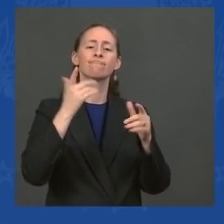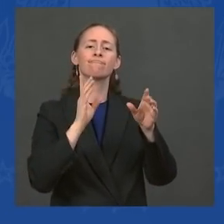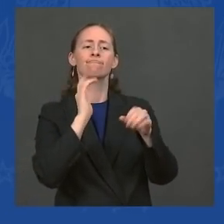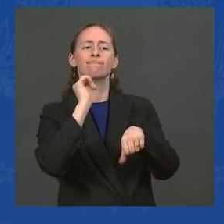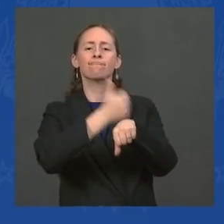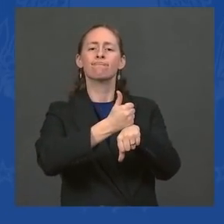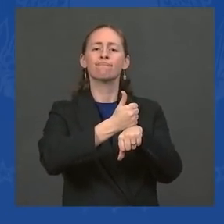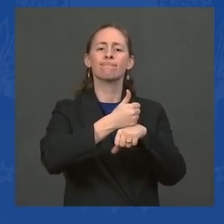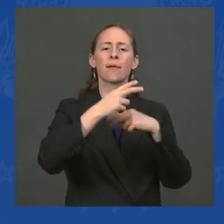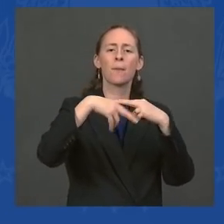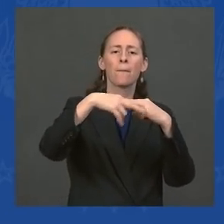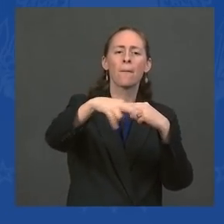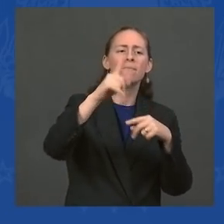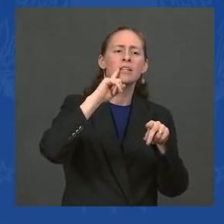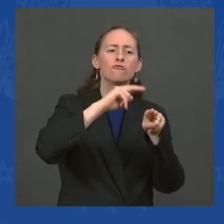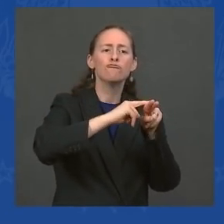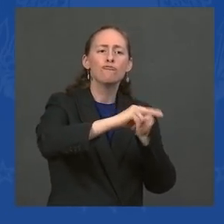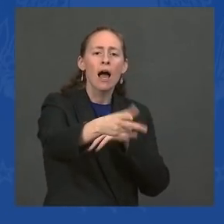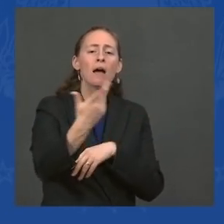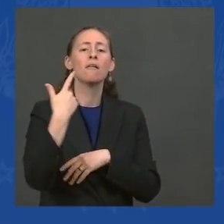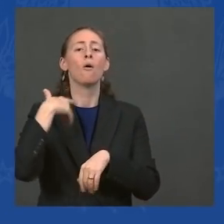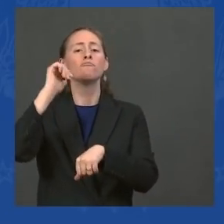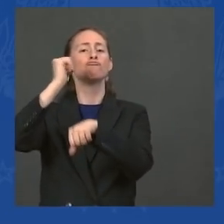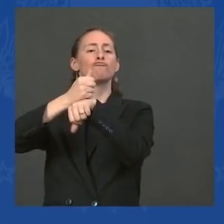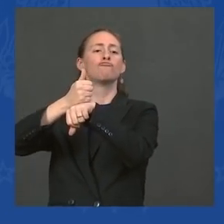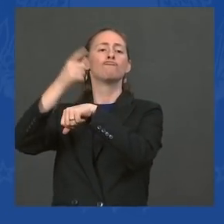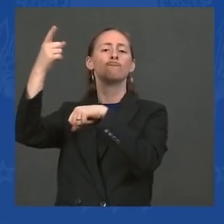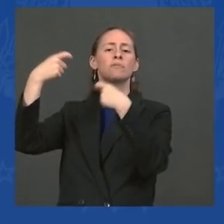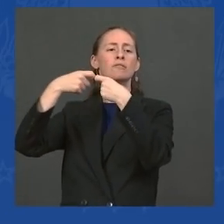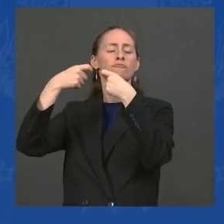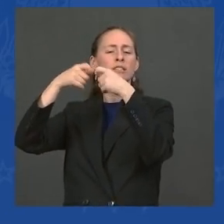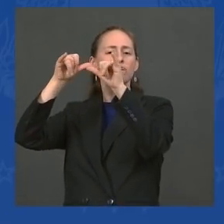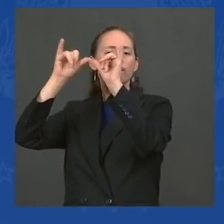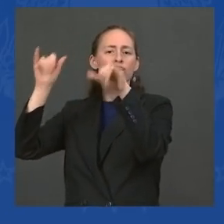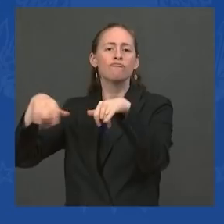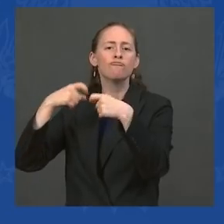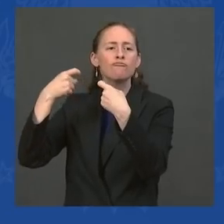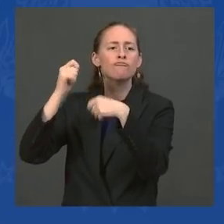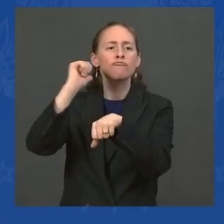Making highspeed Internet affordable and available everywhere in America, from urban, suburban, rural.